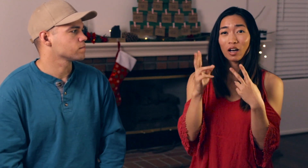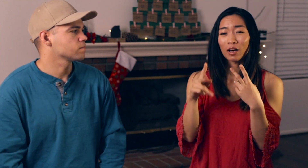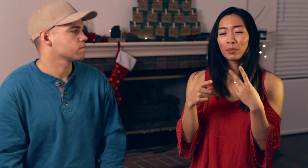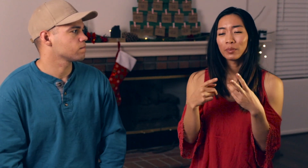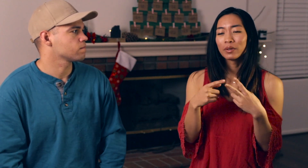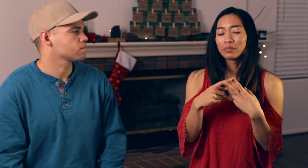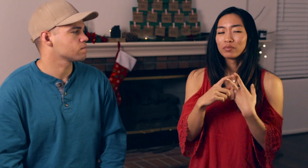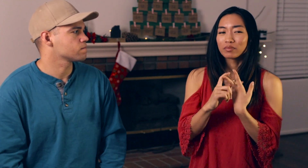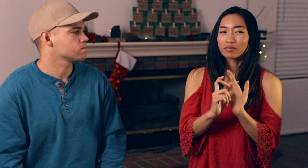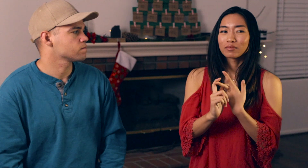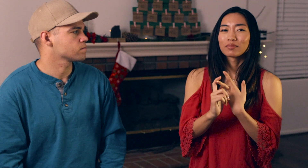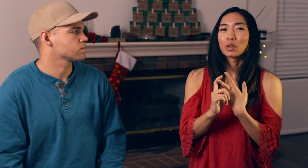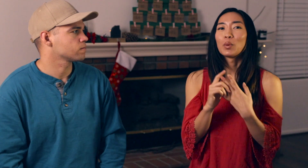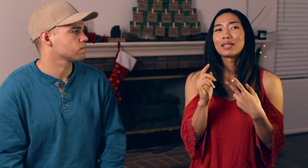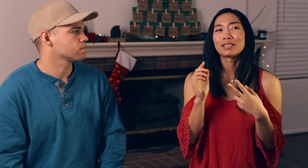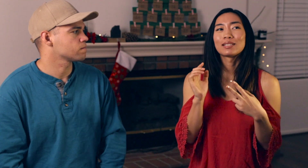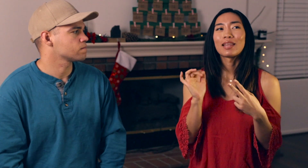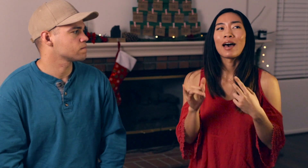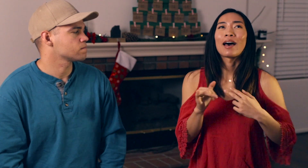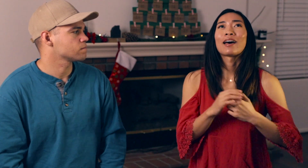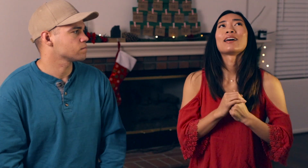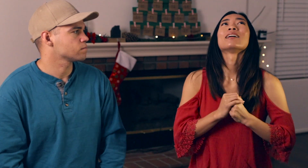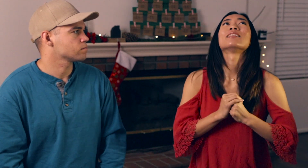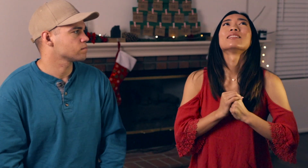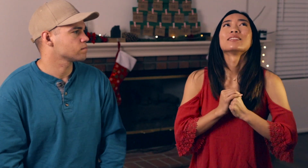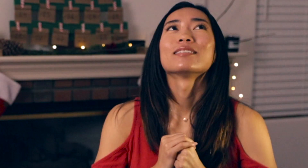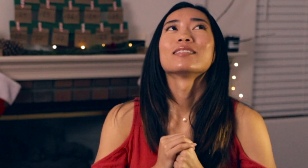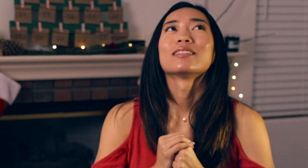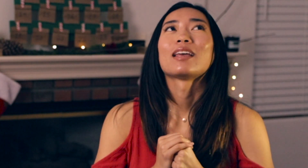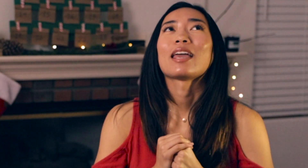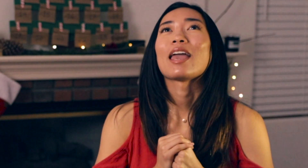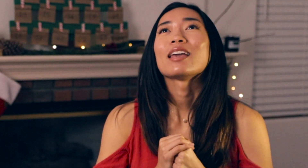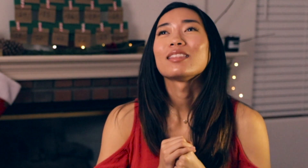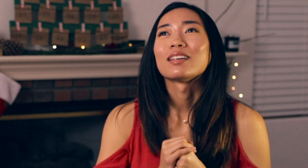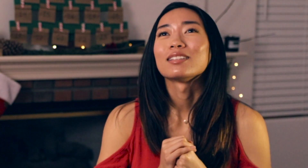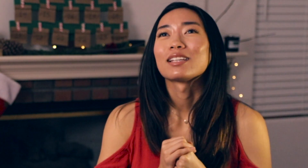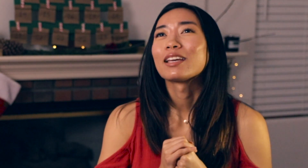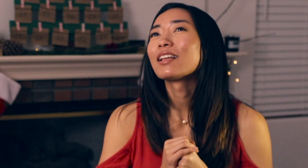up was that... I hate...